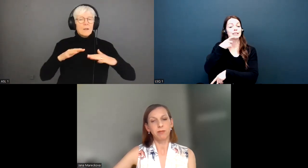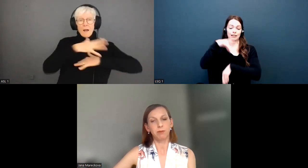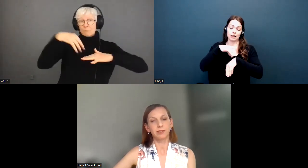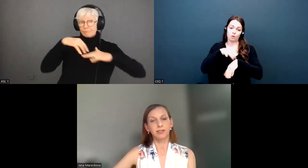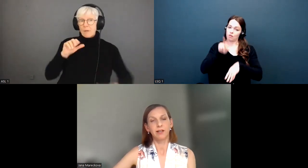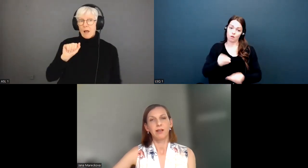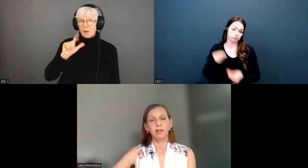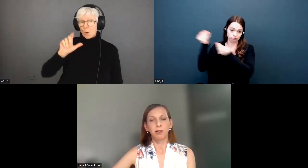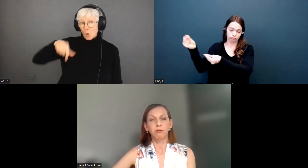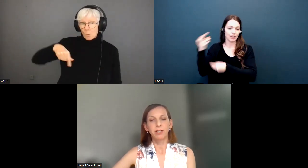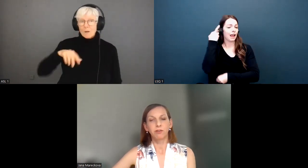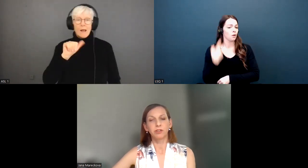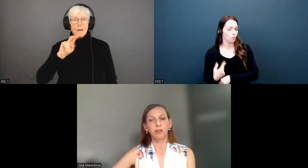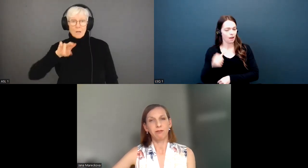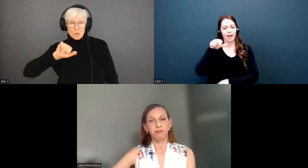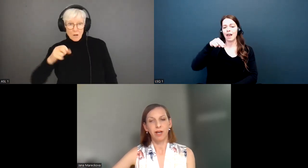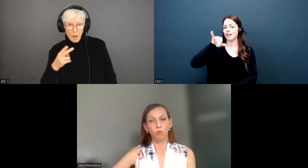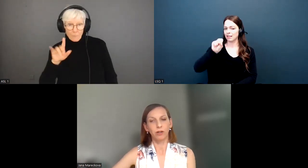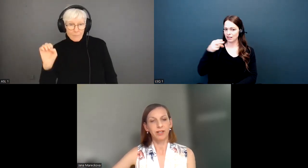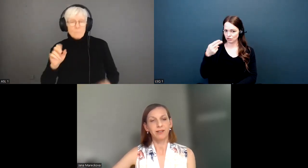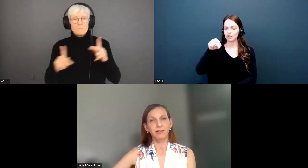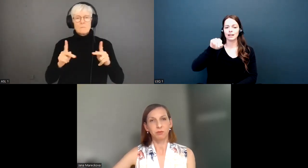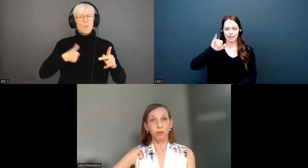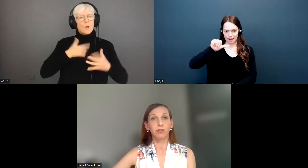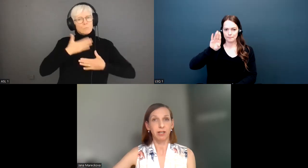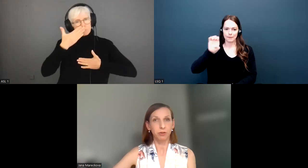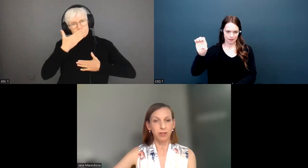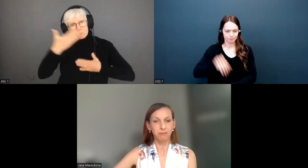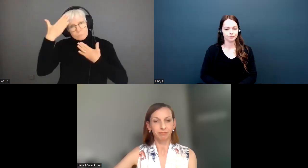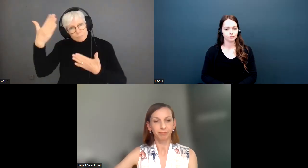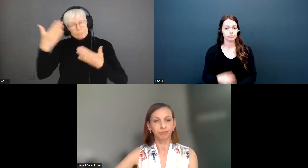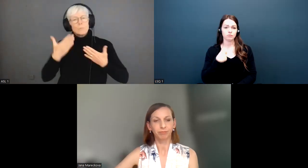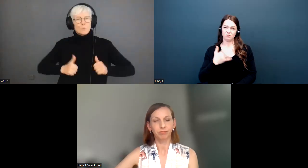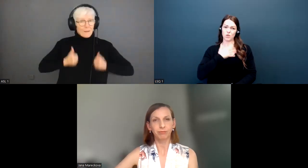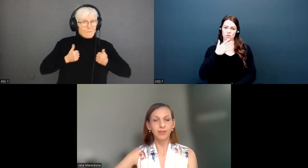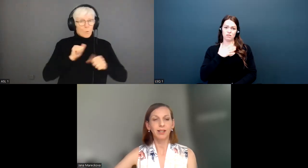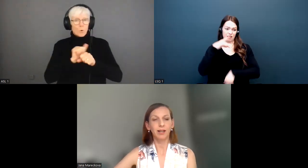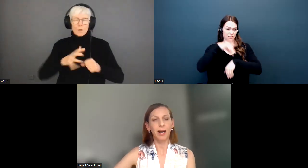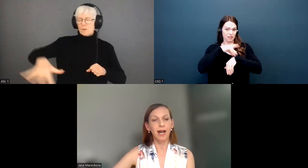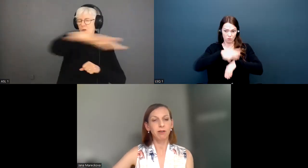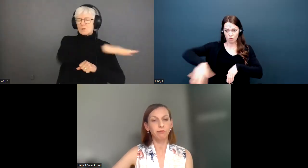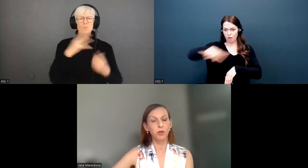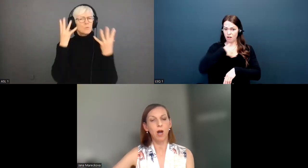peoples and we are grateful to live and work in this beautiful territory. I have a few